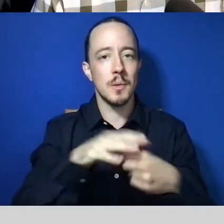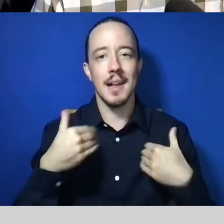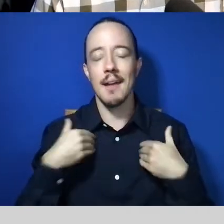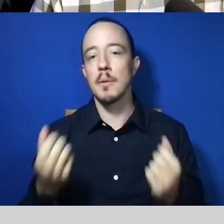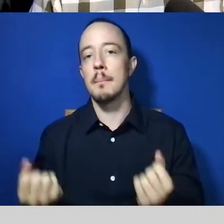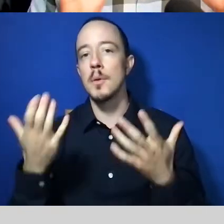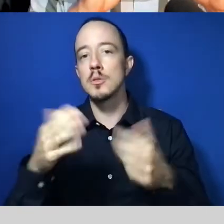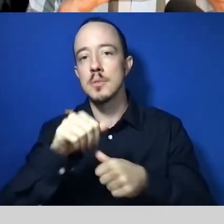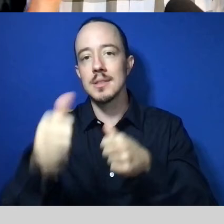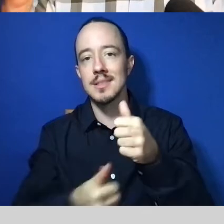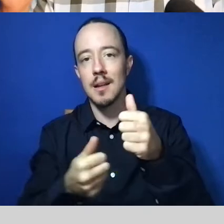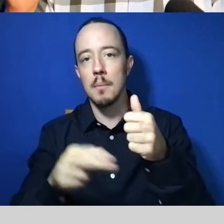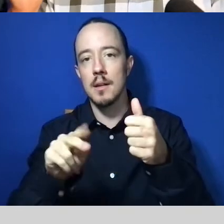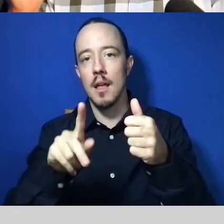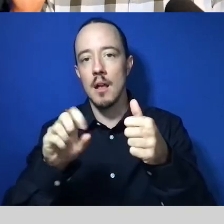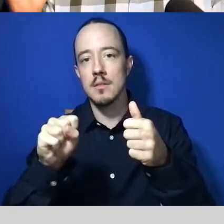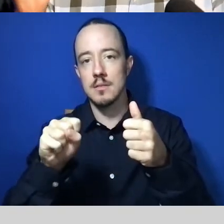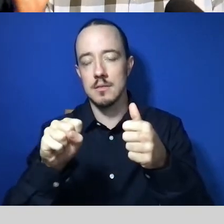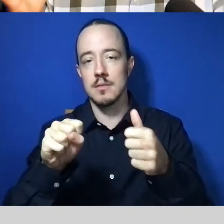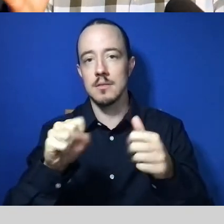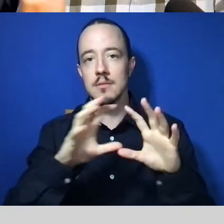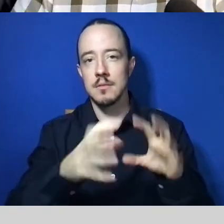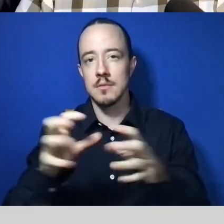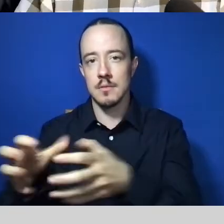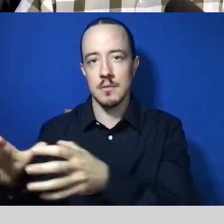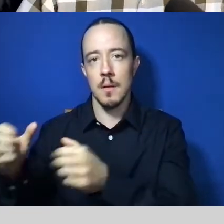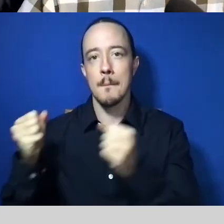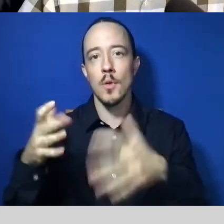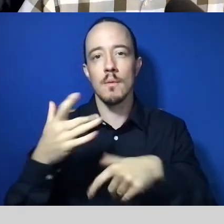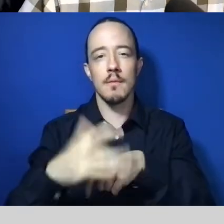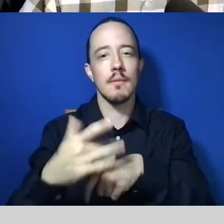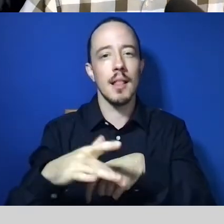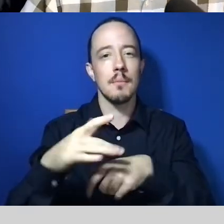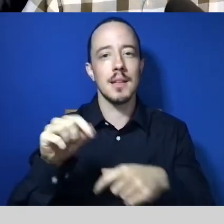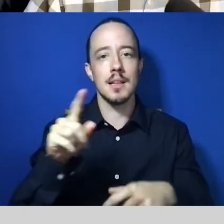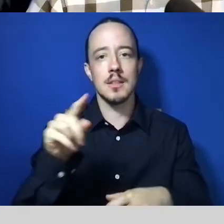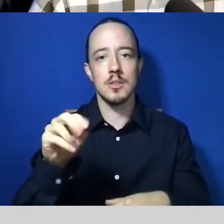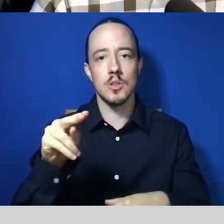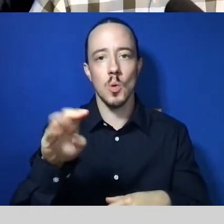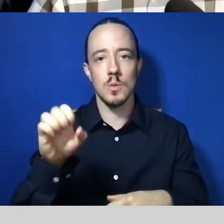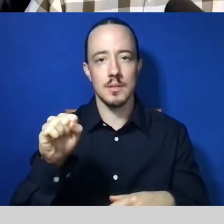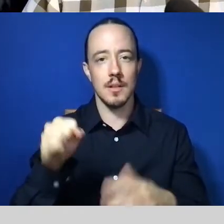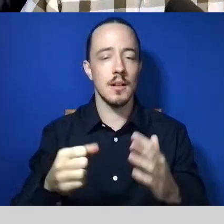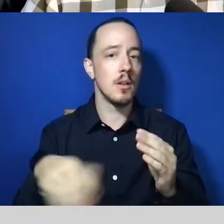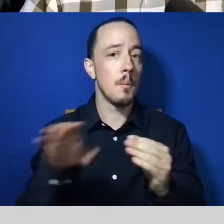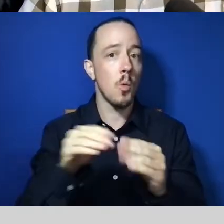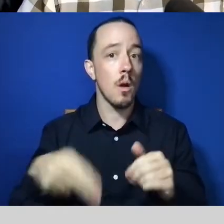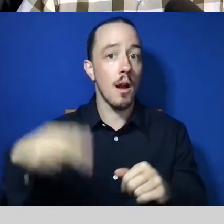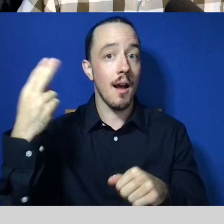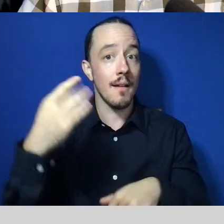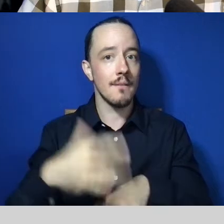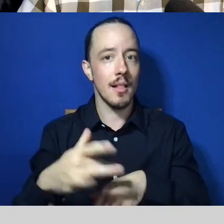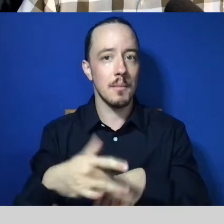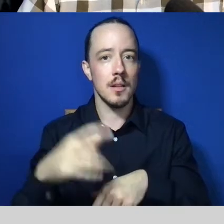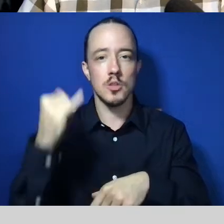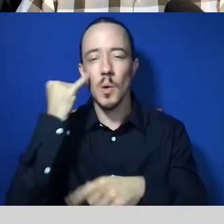in multiple availability zones for high availability in case one of those zones were to go offline for some reason.